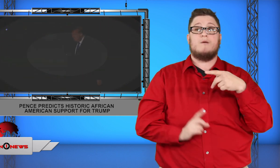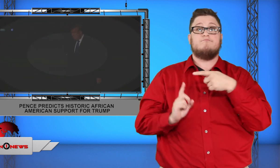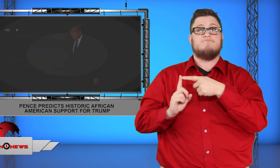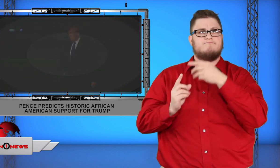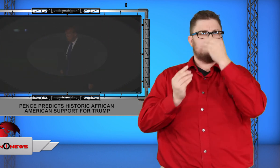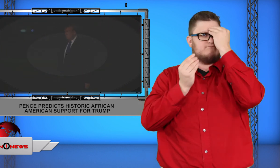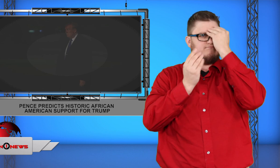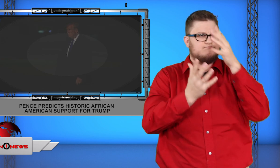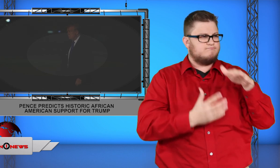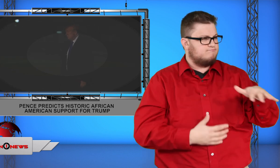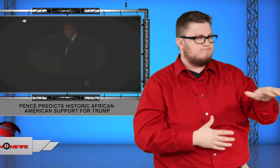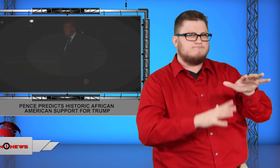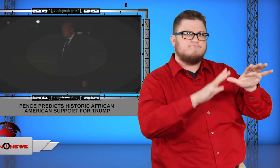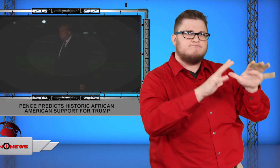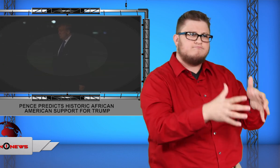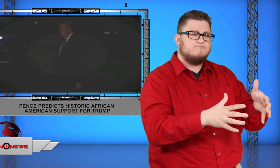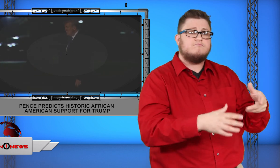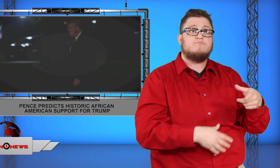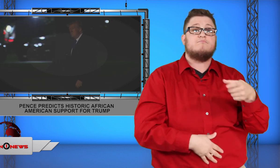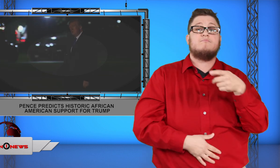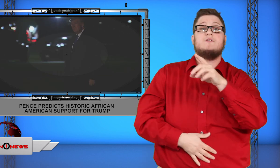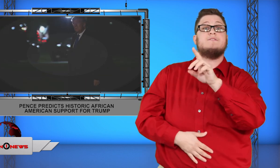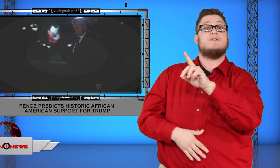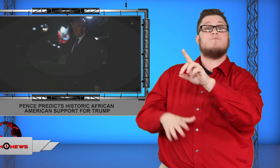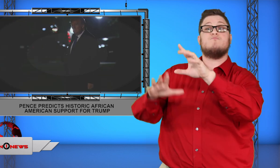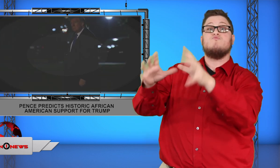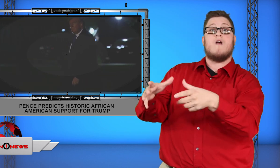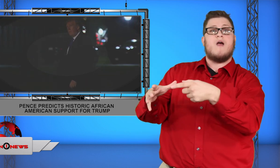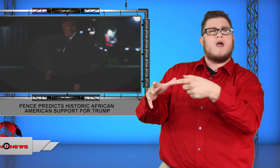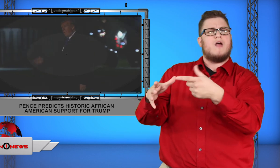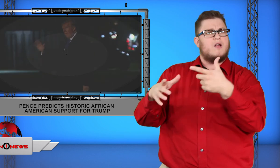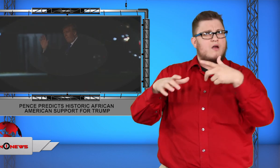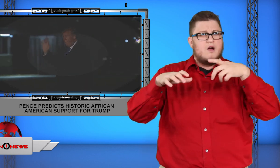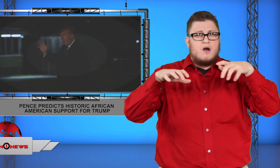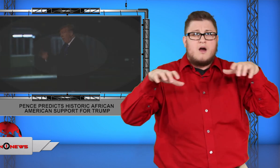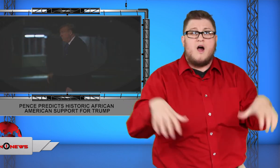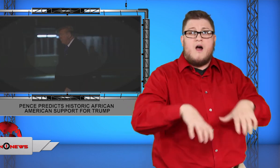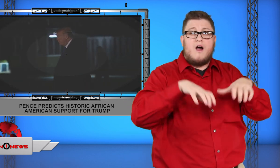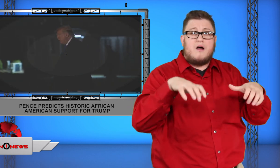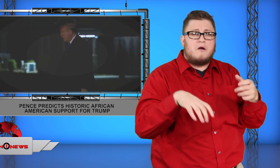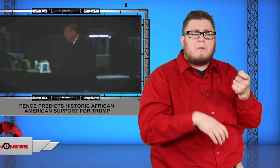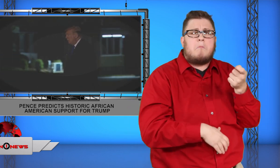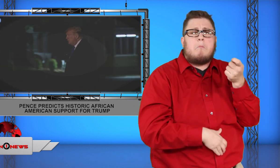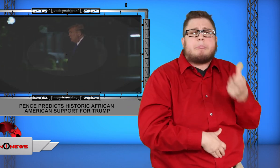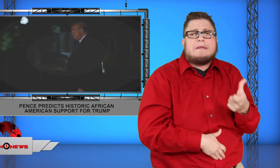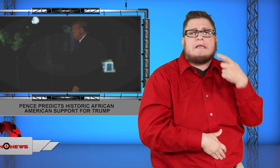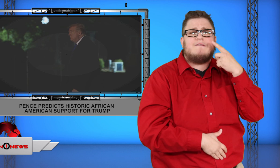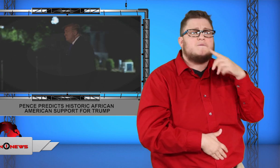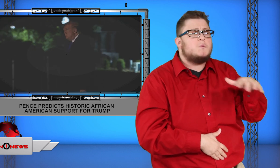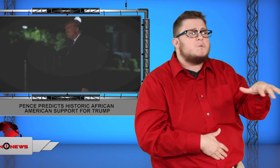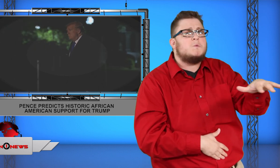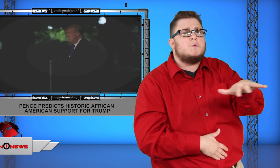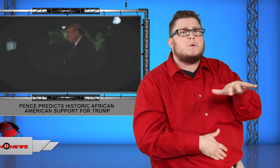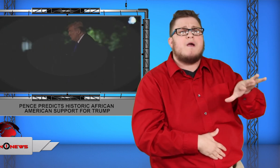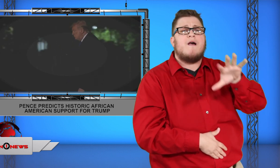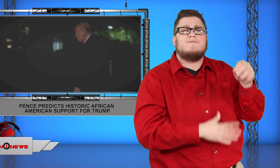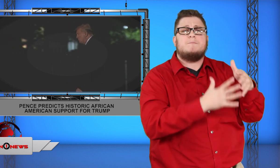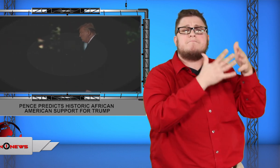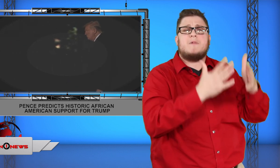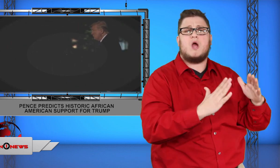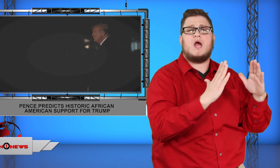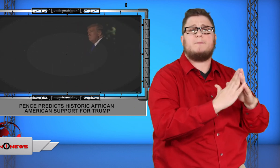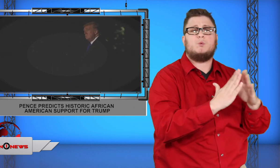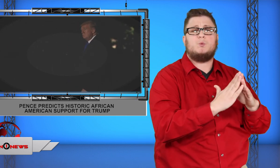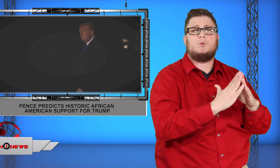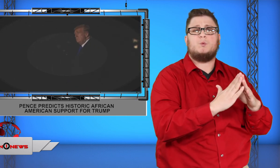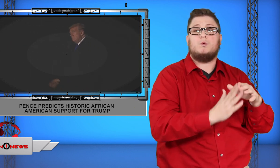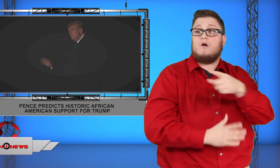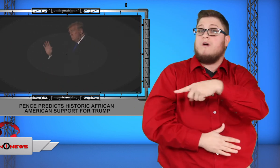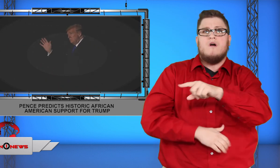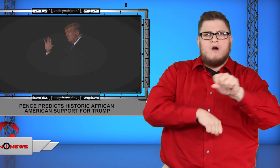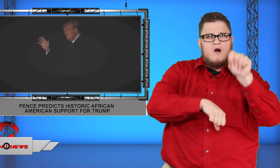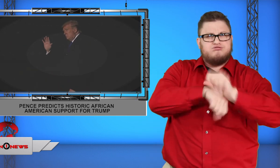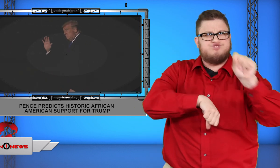He told the group Democrats have done little for the African-American community, that they